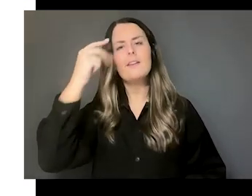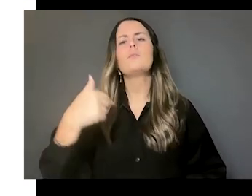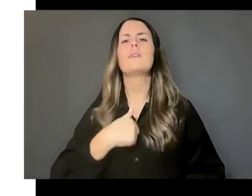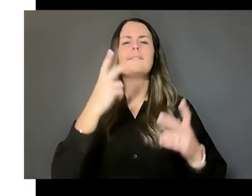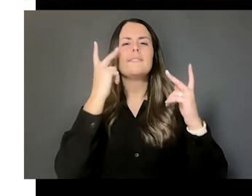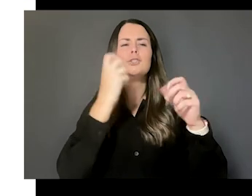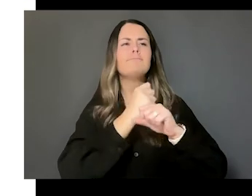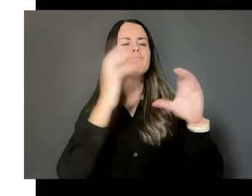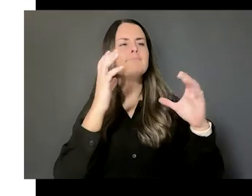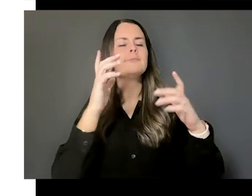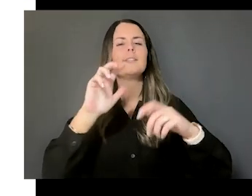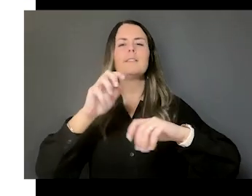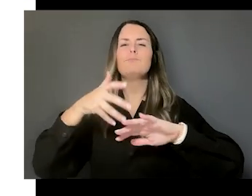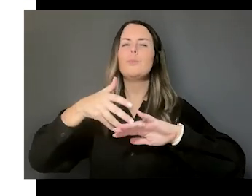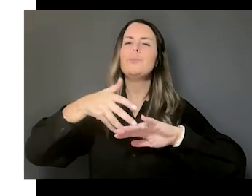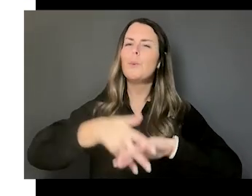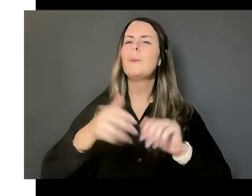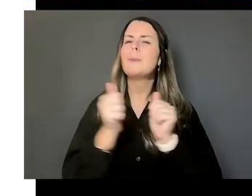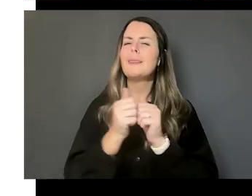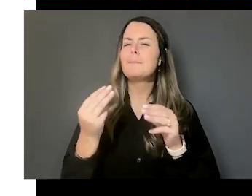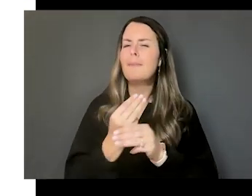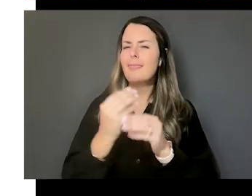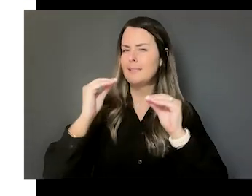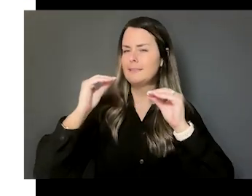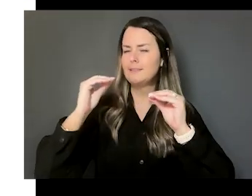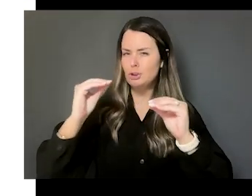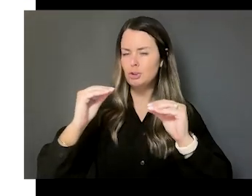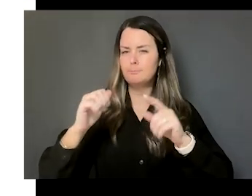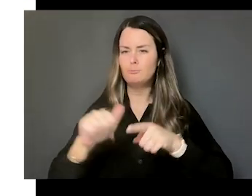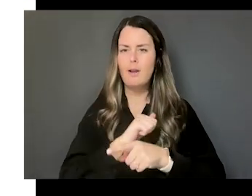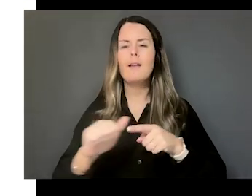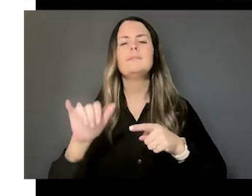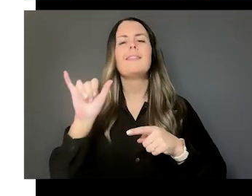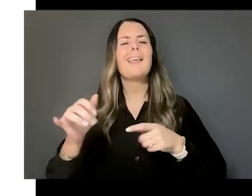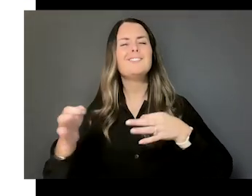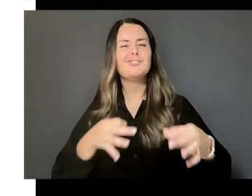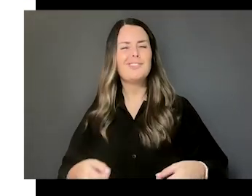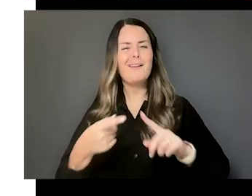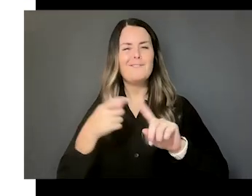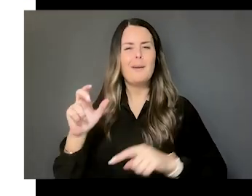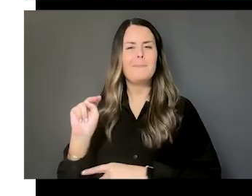the math teaching practices that are described in NCTM's Principles to Action.